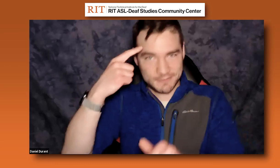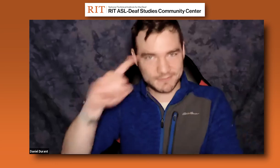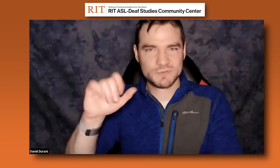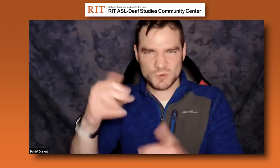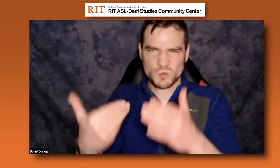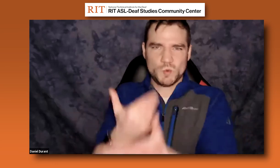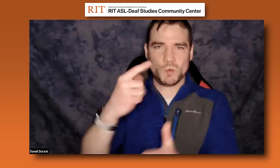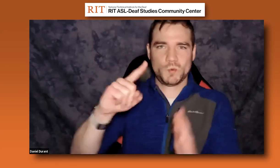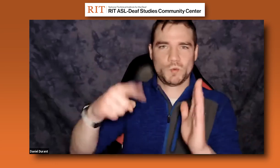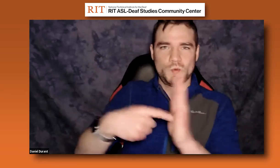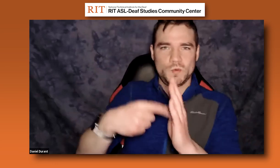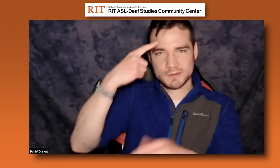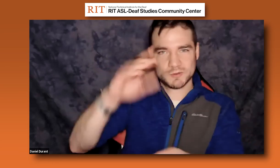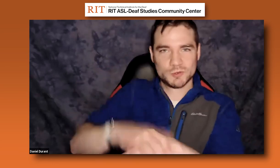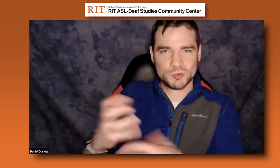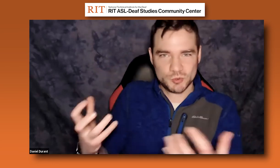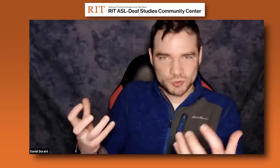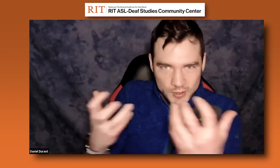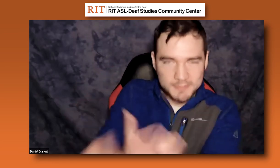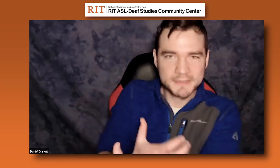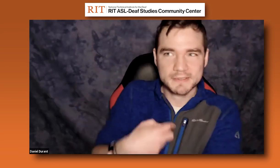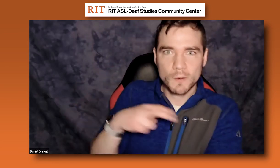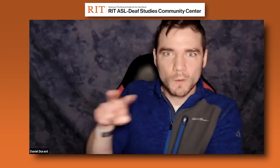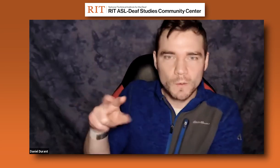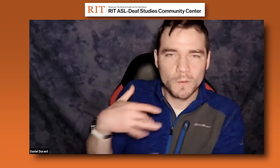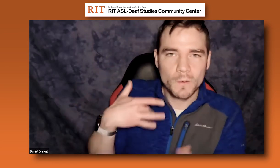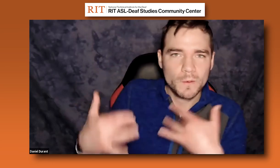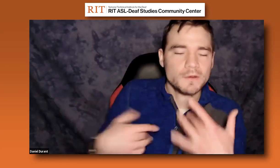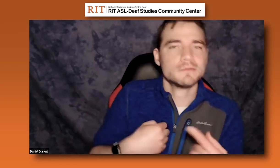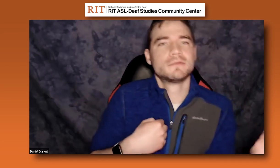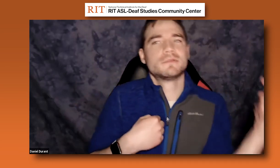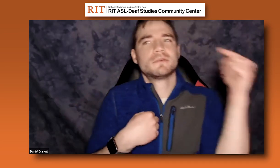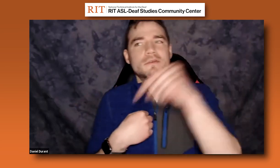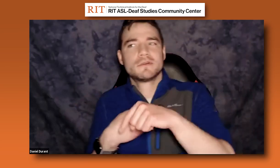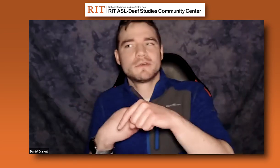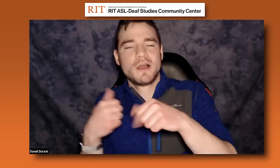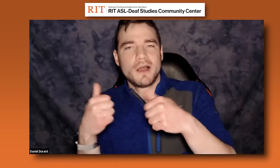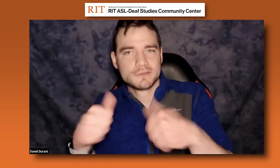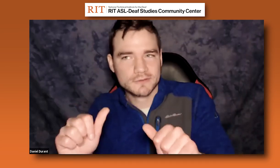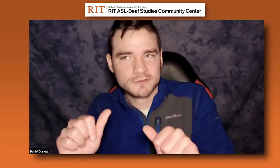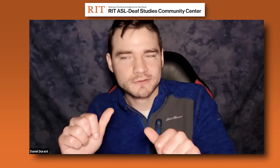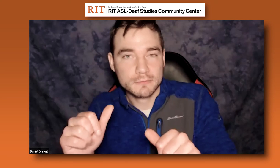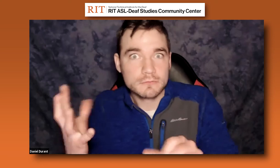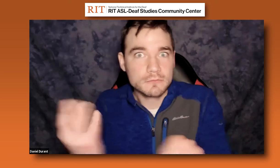So time went on, and actually, one day, they had auditions for a role.